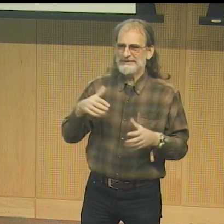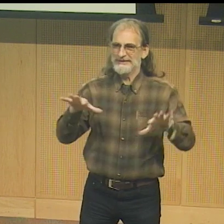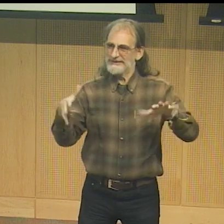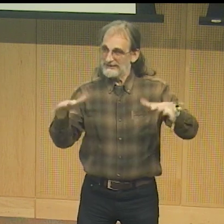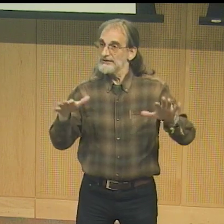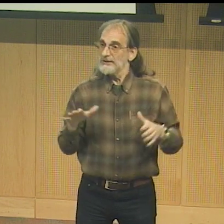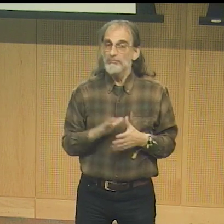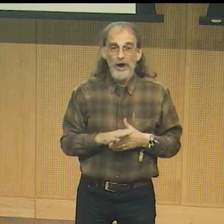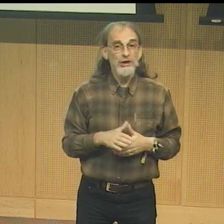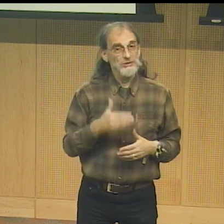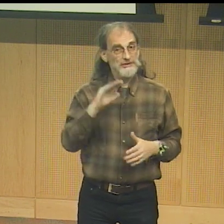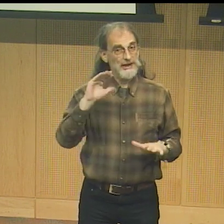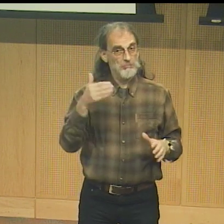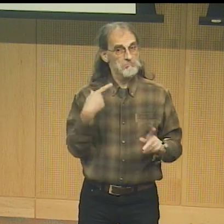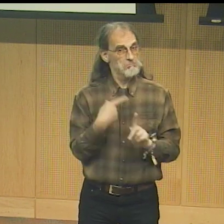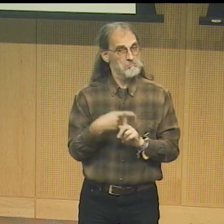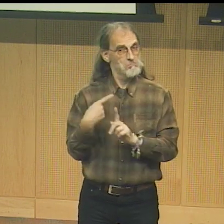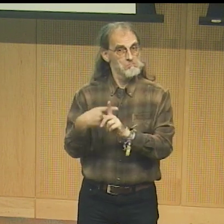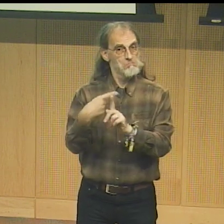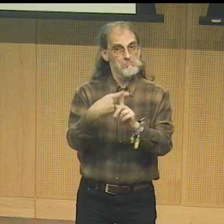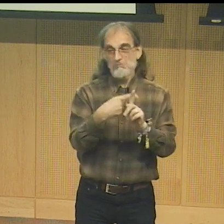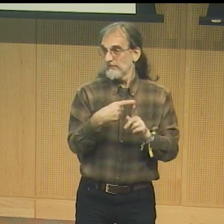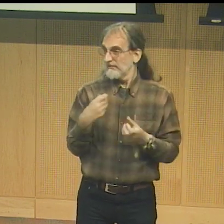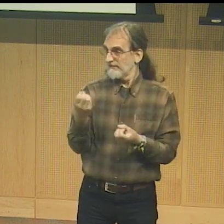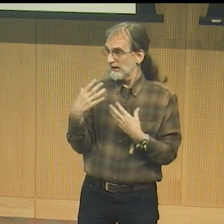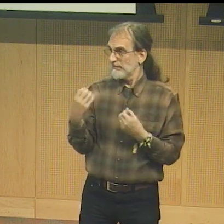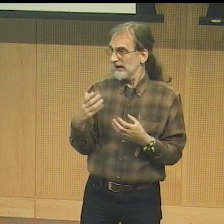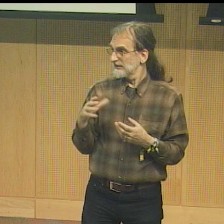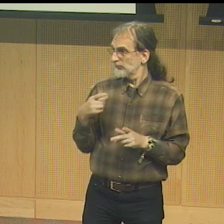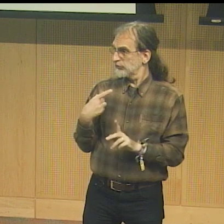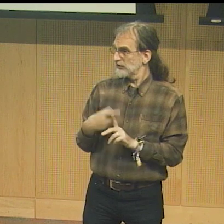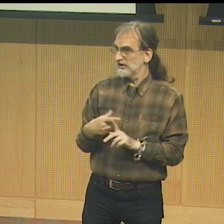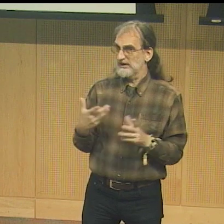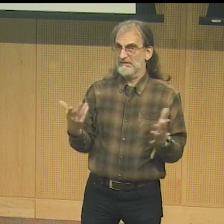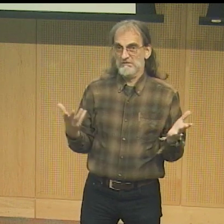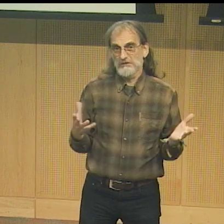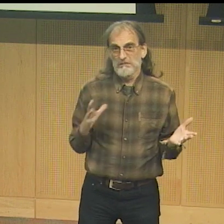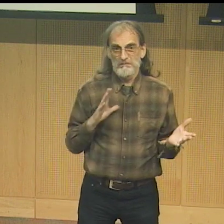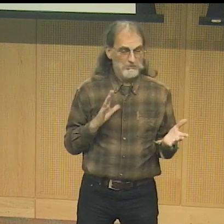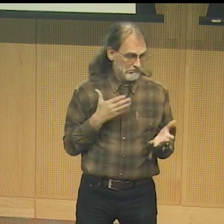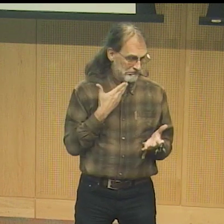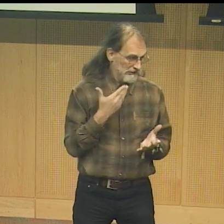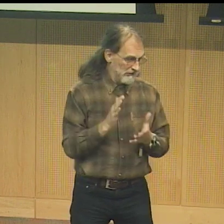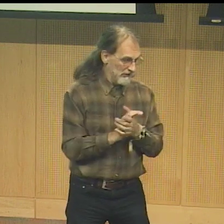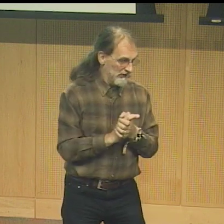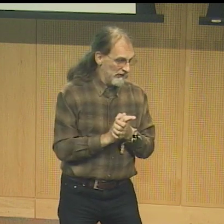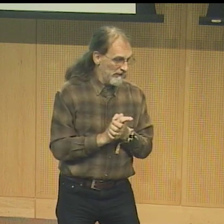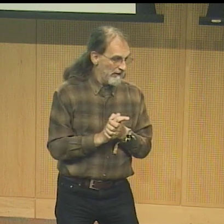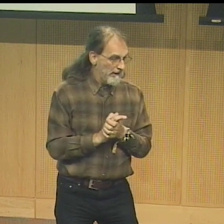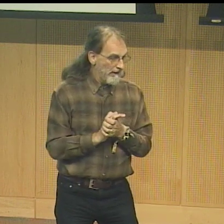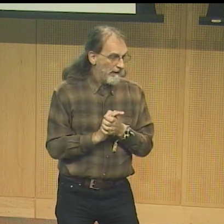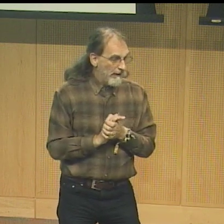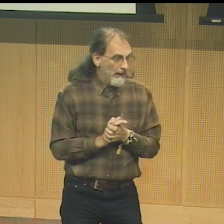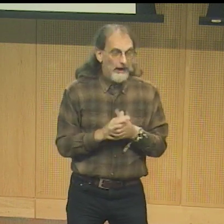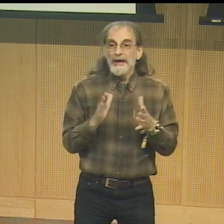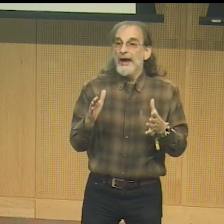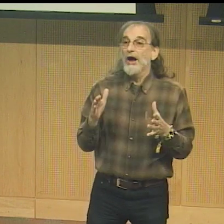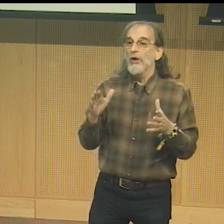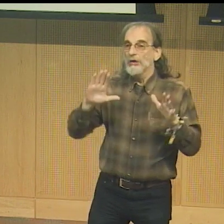Sometimes, it's difficult when you don't hold the concepts clearly yourself to turn around and teach it to another person, but we're on the road together learning and teaching this.